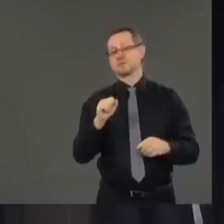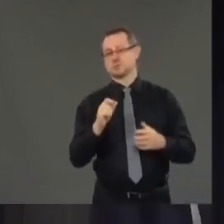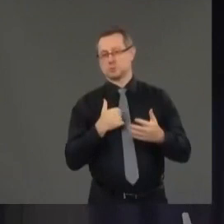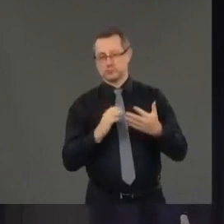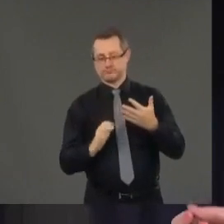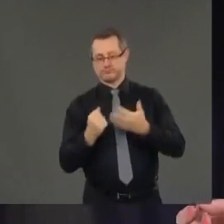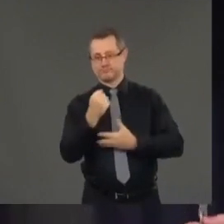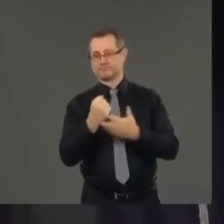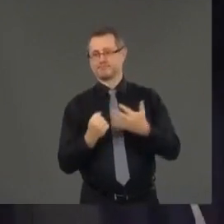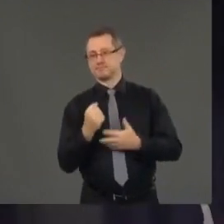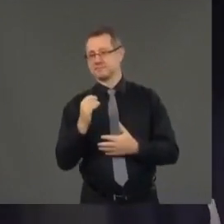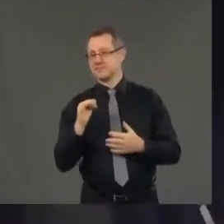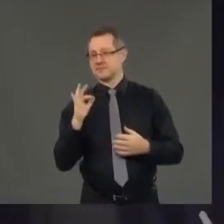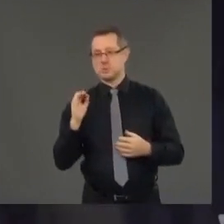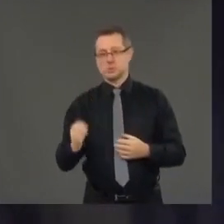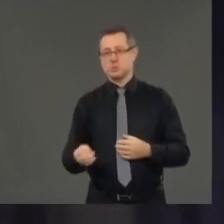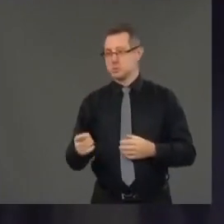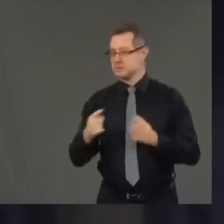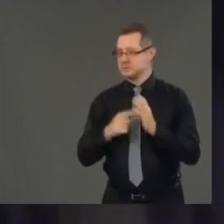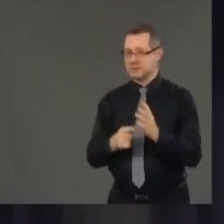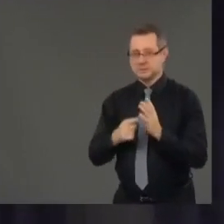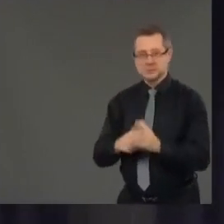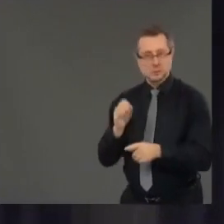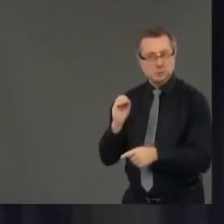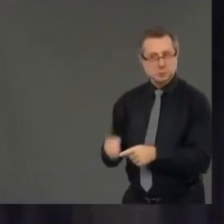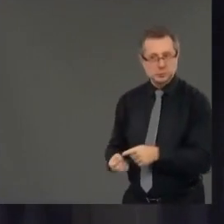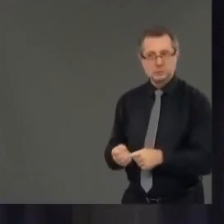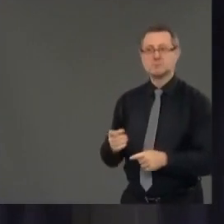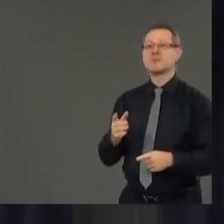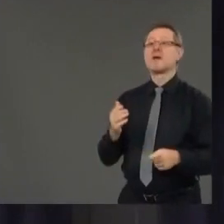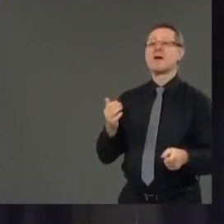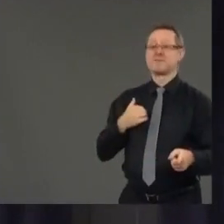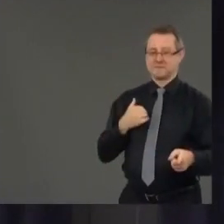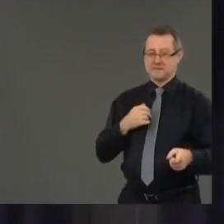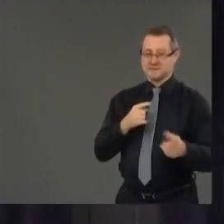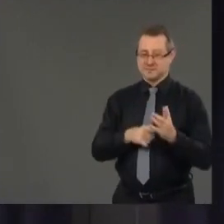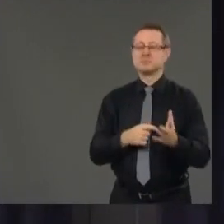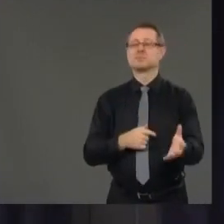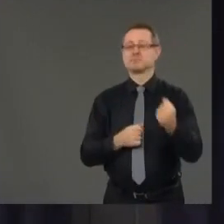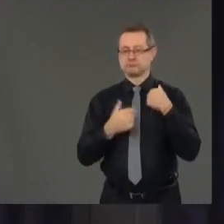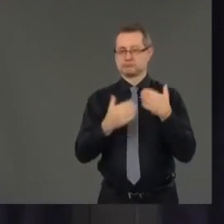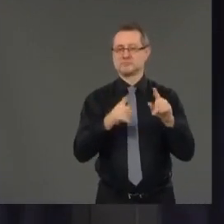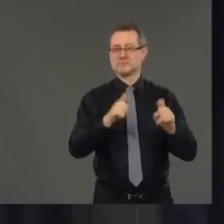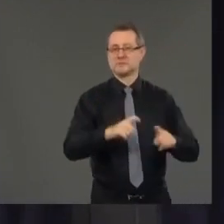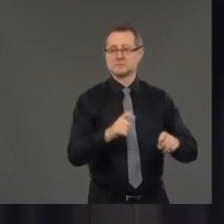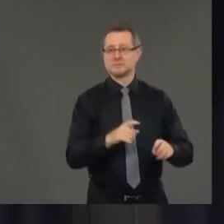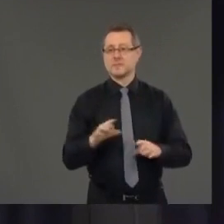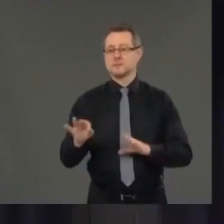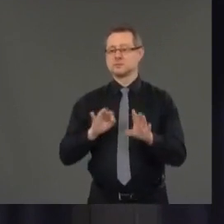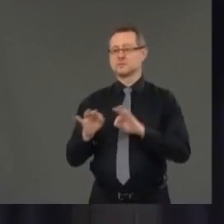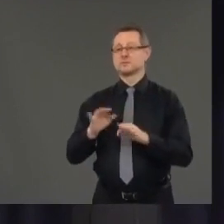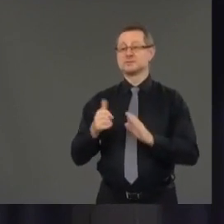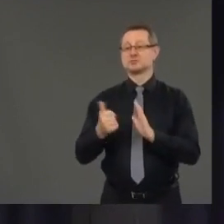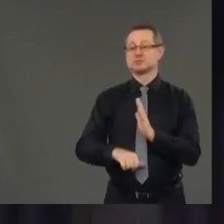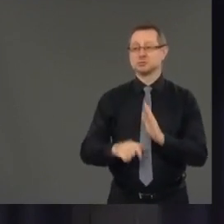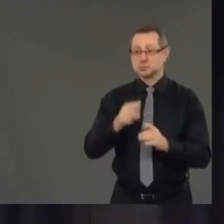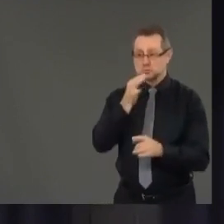SOMETIMES, SHORTER THAN THAT. THE LABS CAN ALSO PRIORITIZE WHAT KIND OF SAMPLES ARE COMING IN.